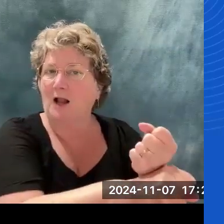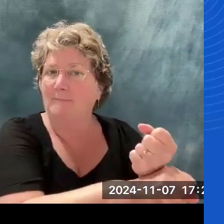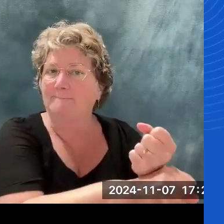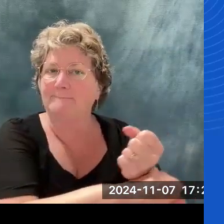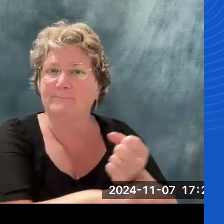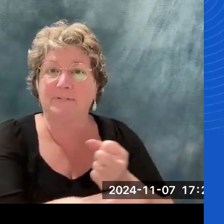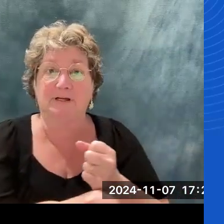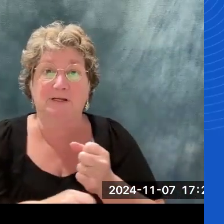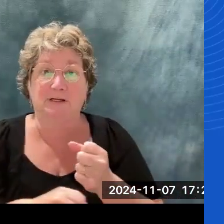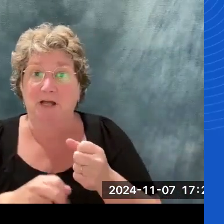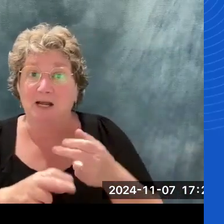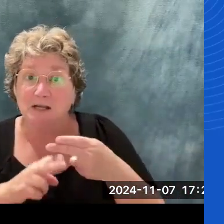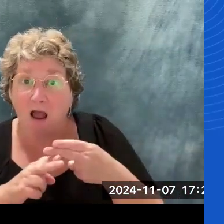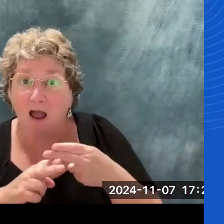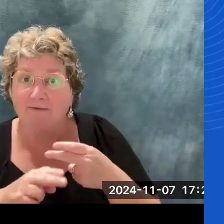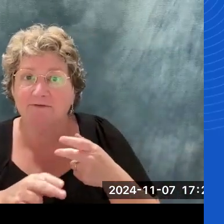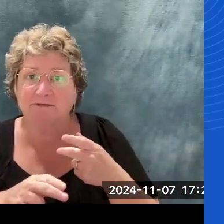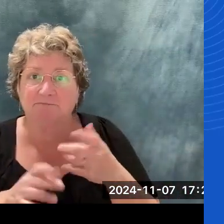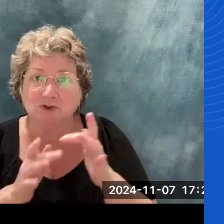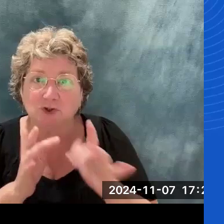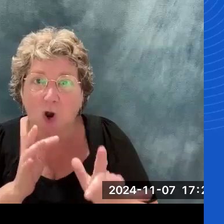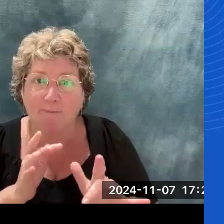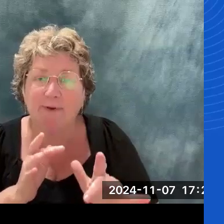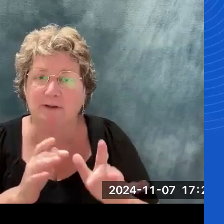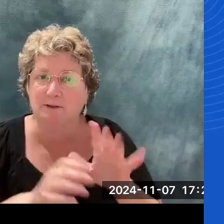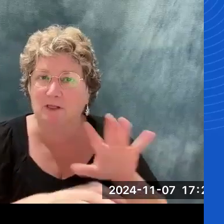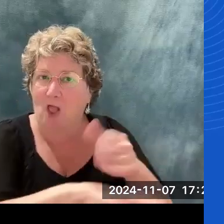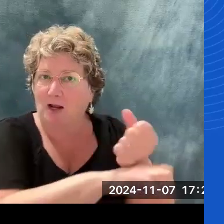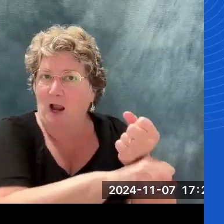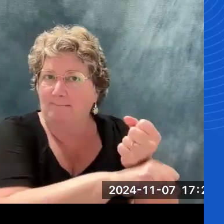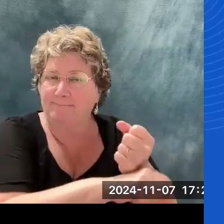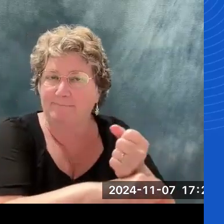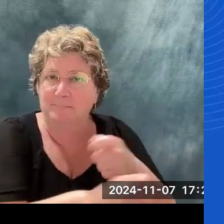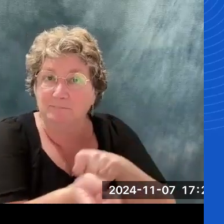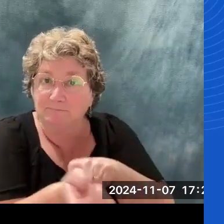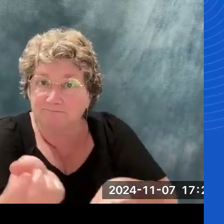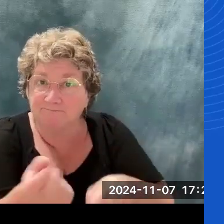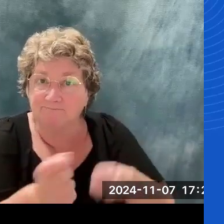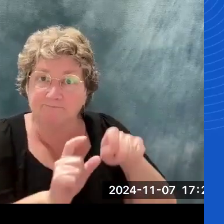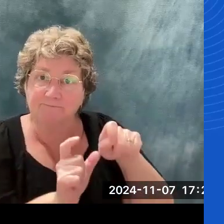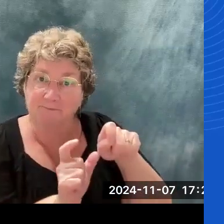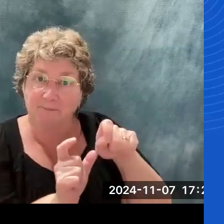locks with guns if that is in the home, making sure that that safe environment exists so